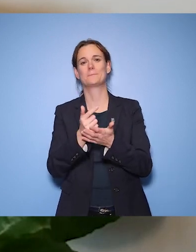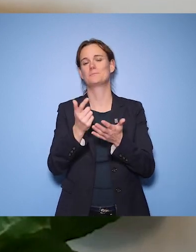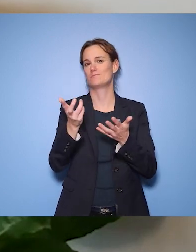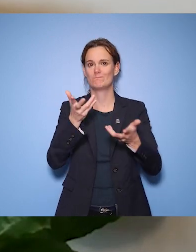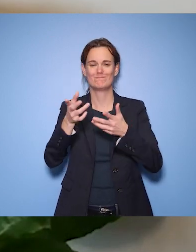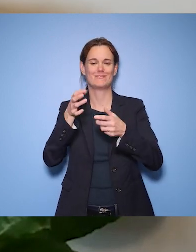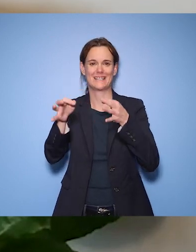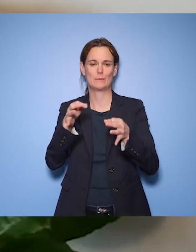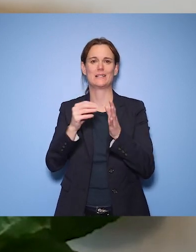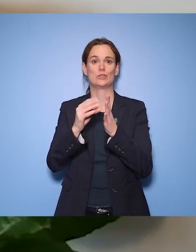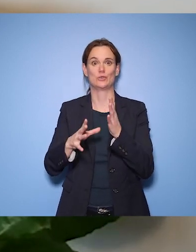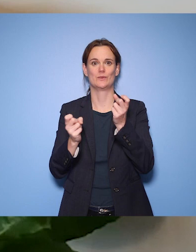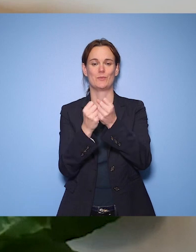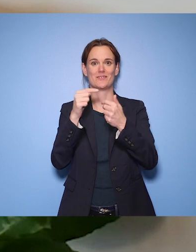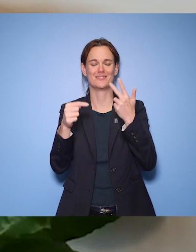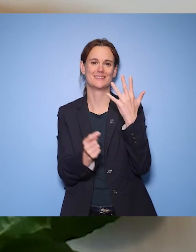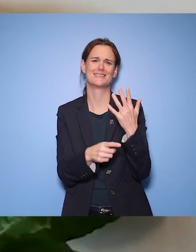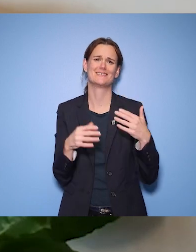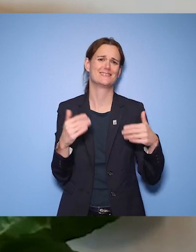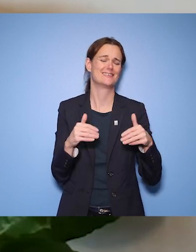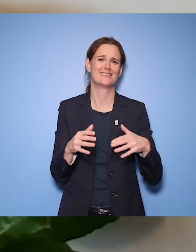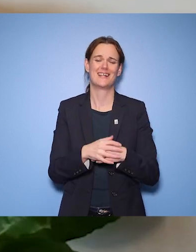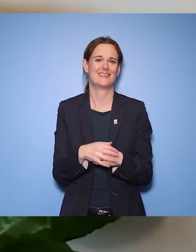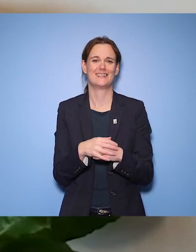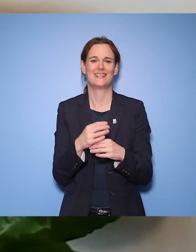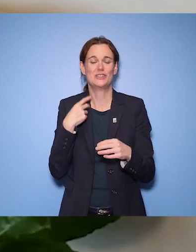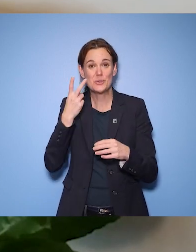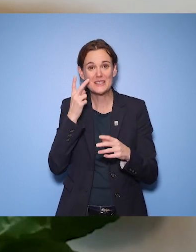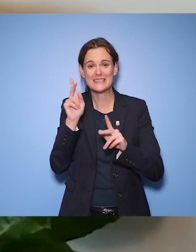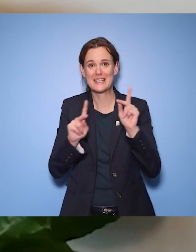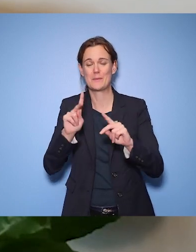assisted in sharing the many student supports we offer. It's so rewarding to help individuals